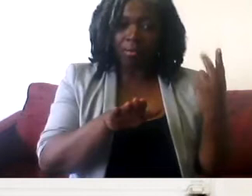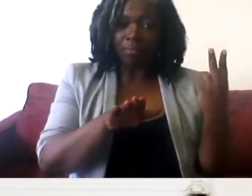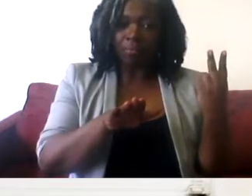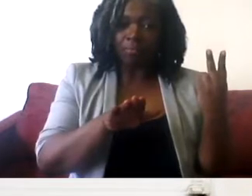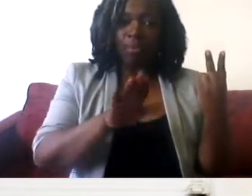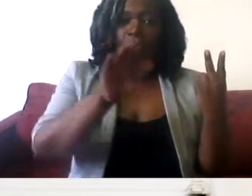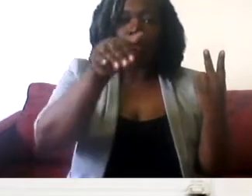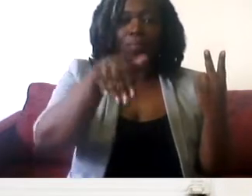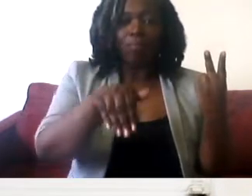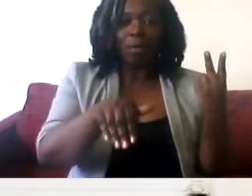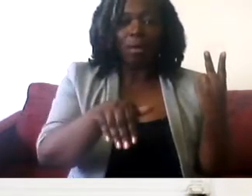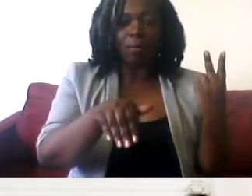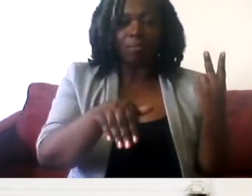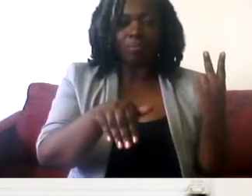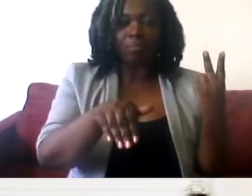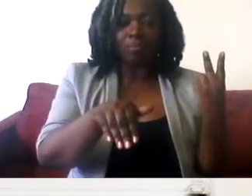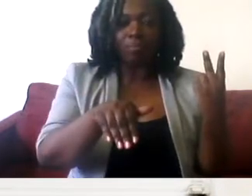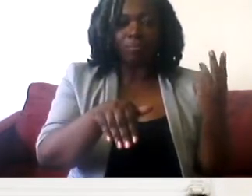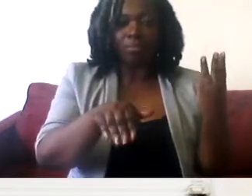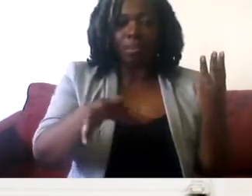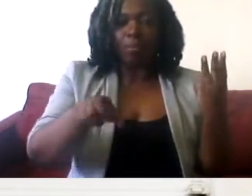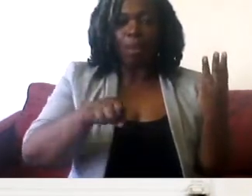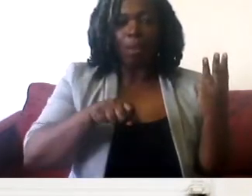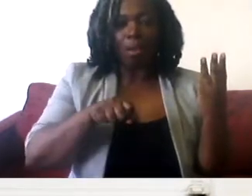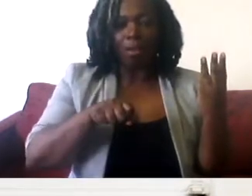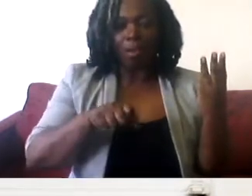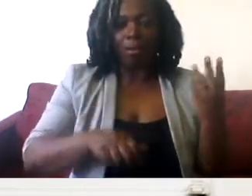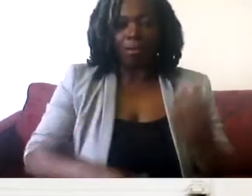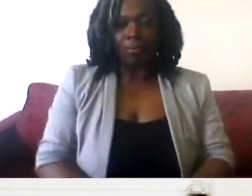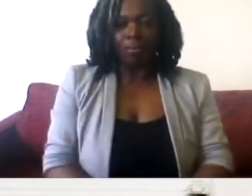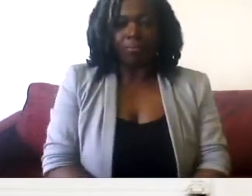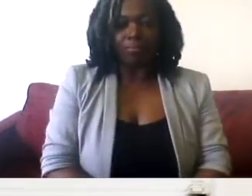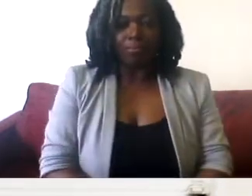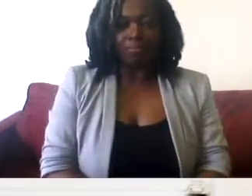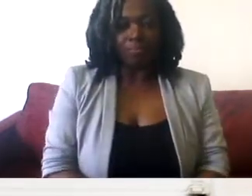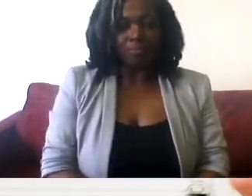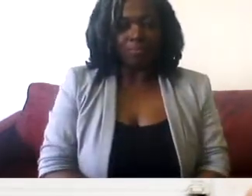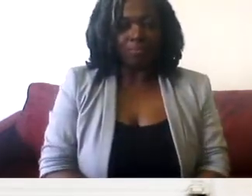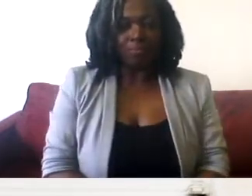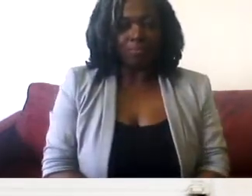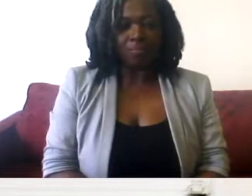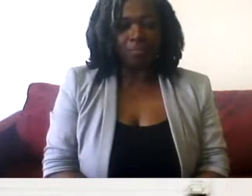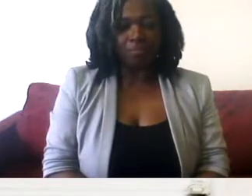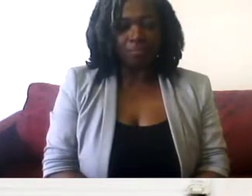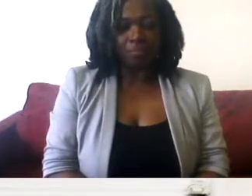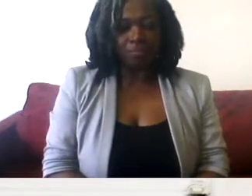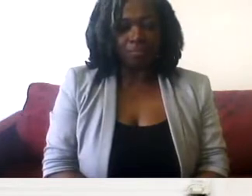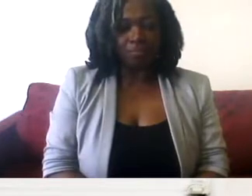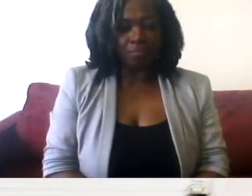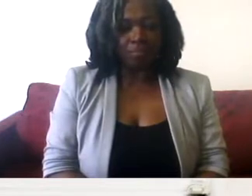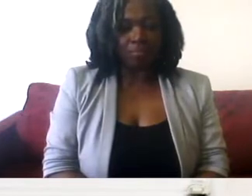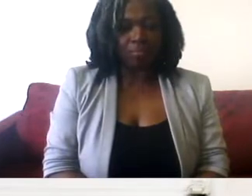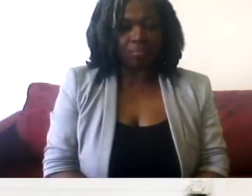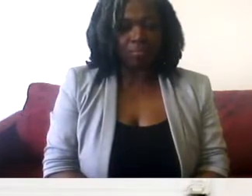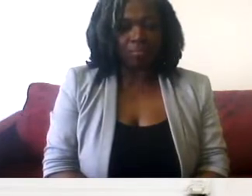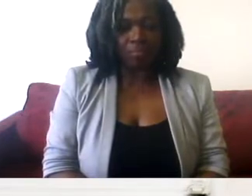Under the first string over the second